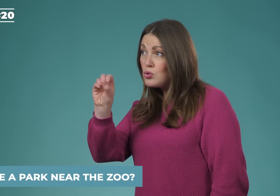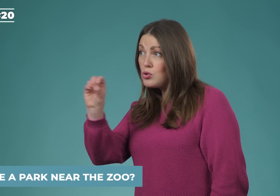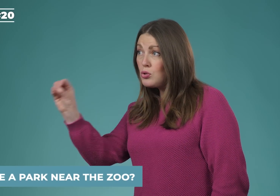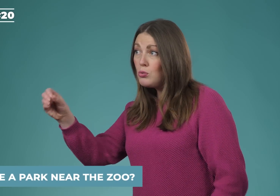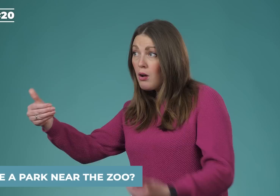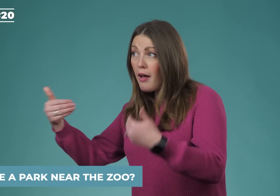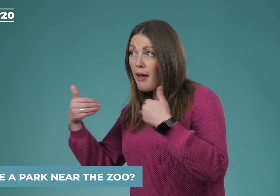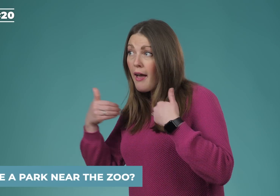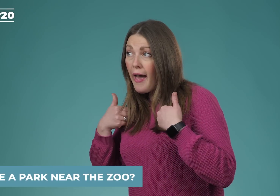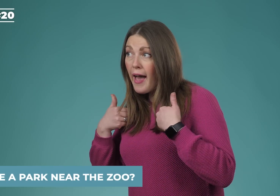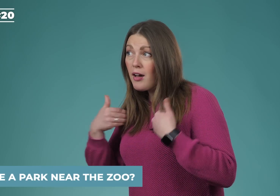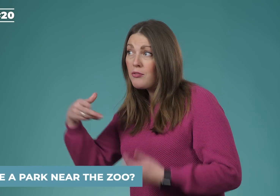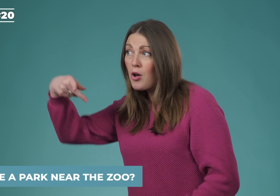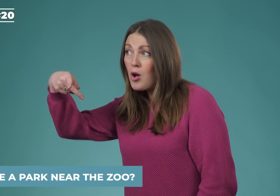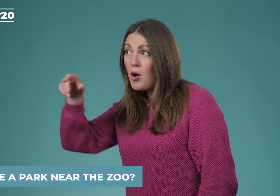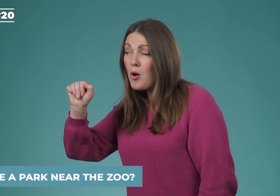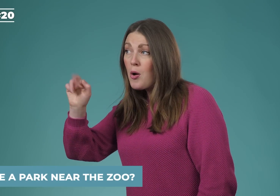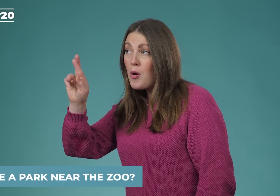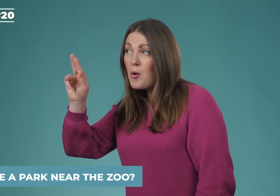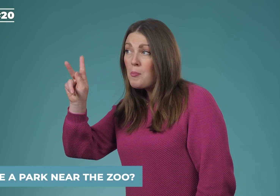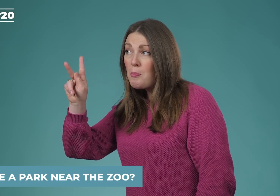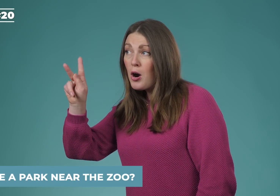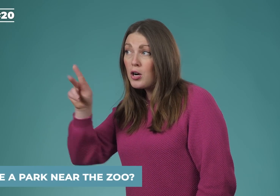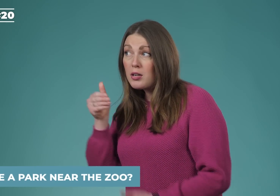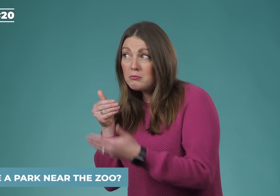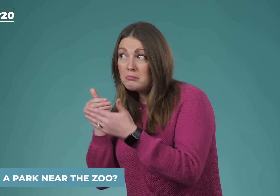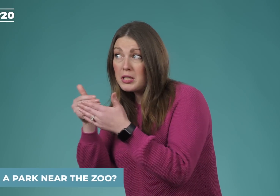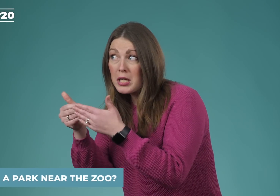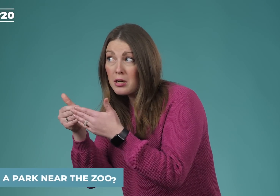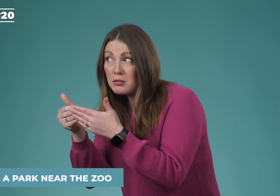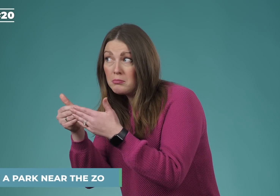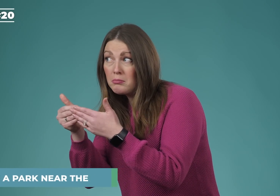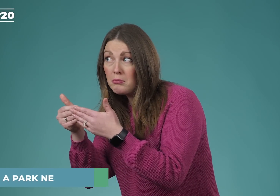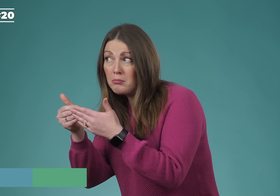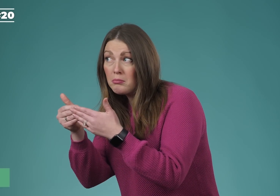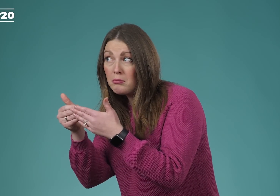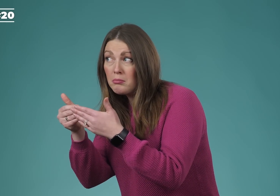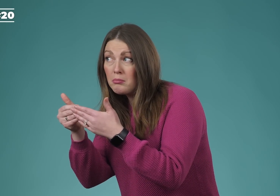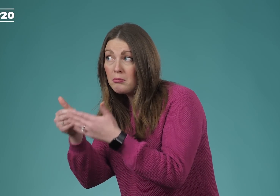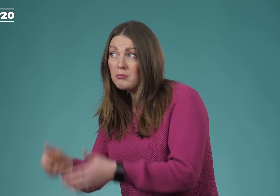Zoo Have park near